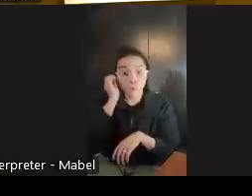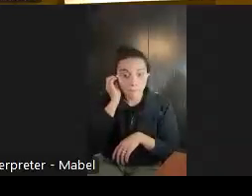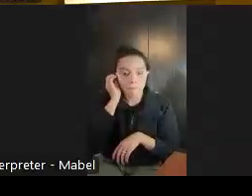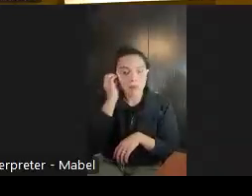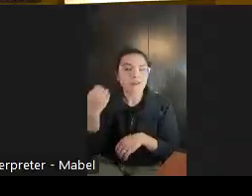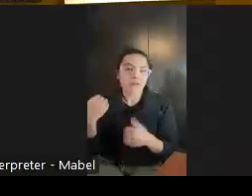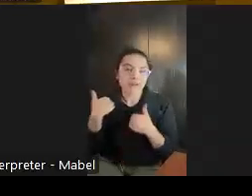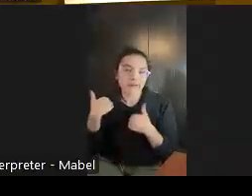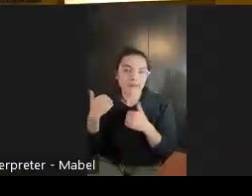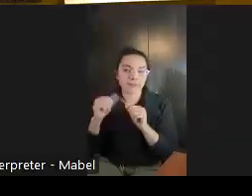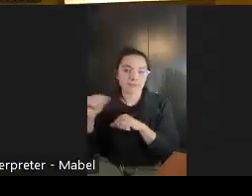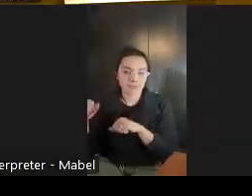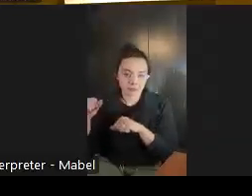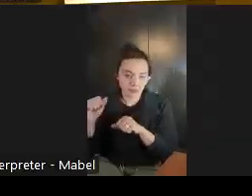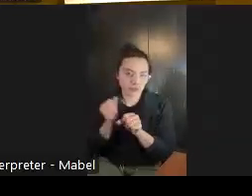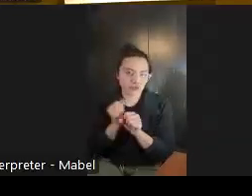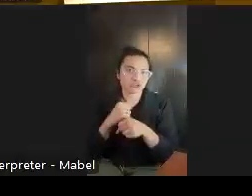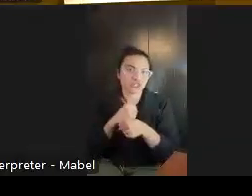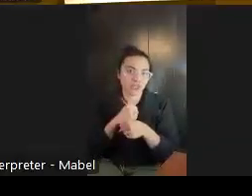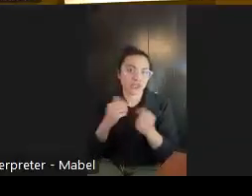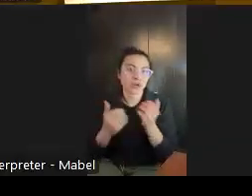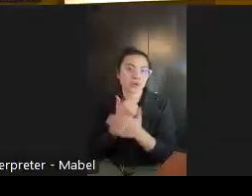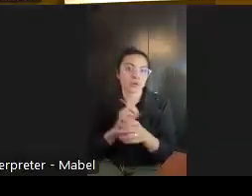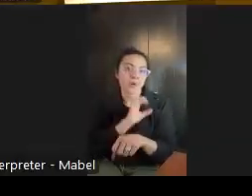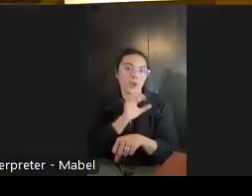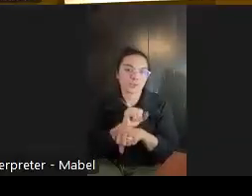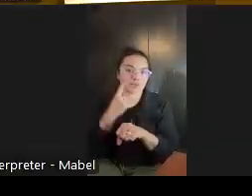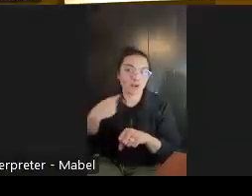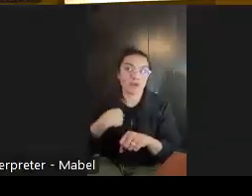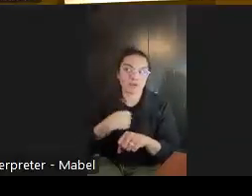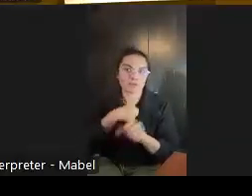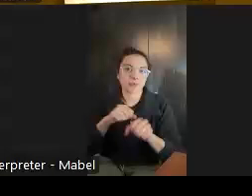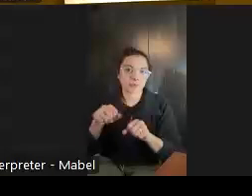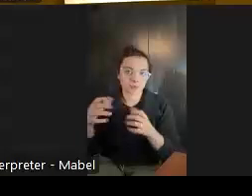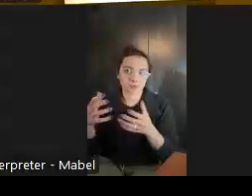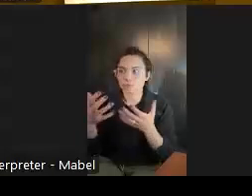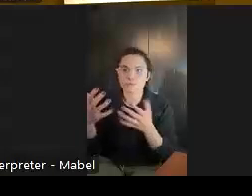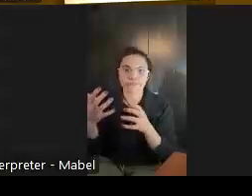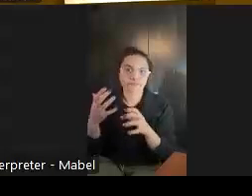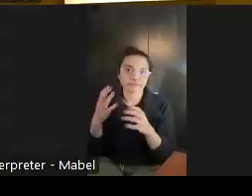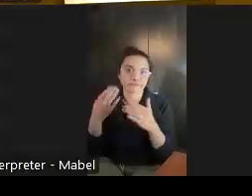link those families directly to care and then we are able to when we see somebody as a walk-in if